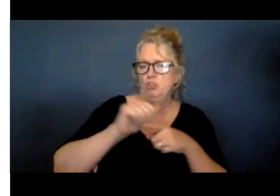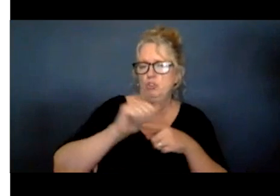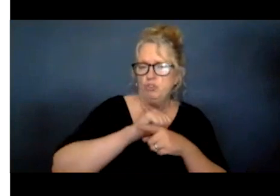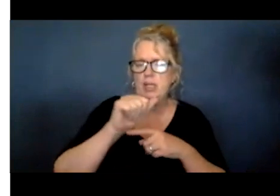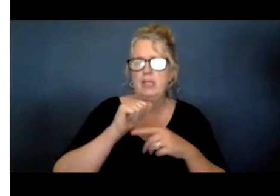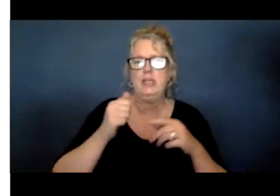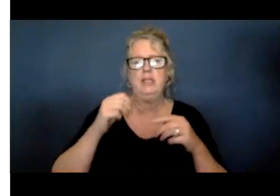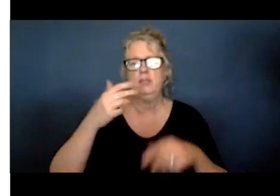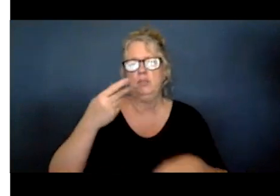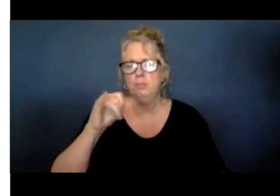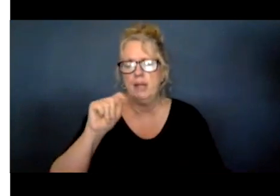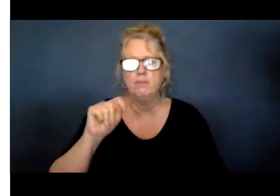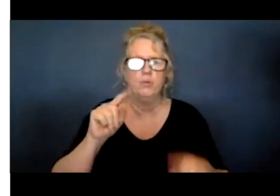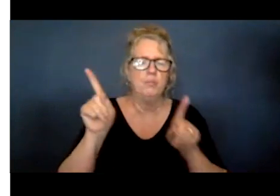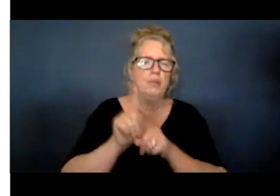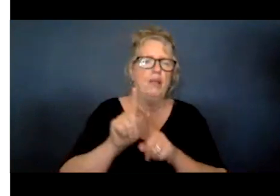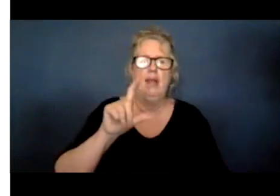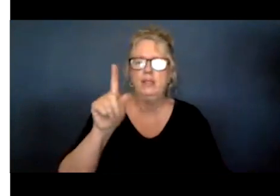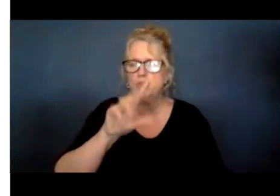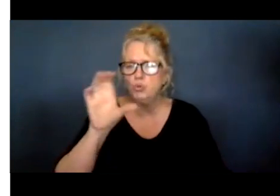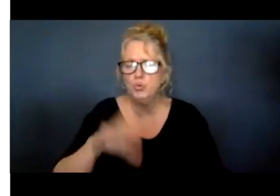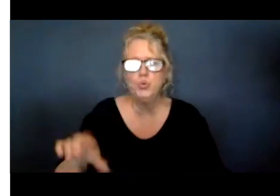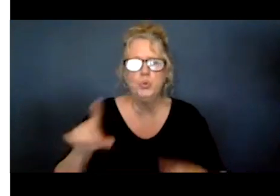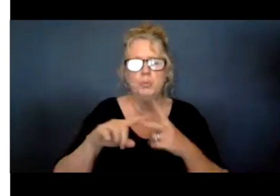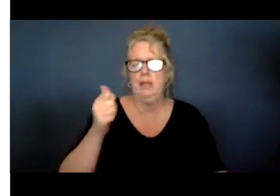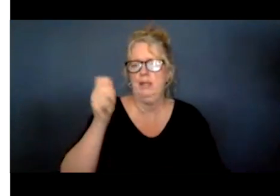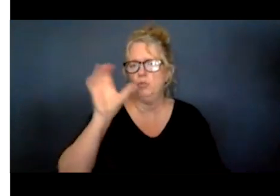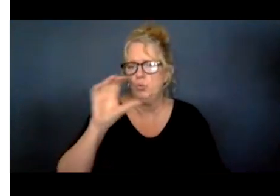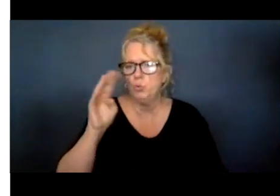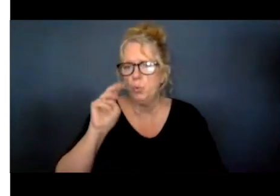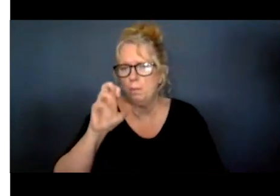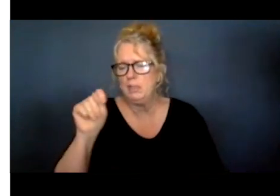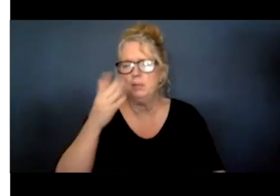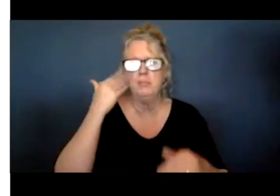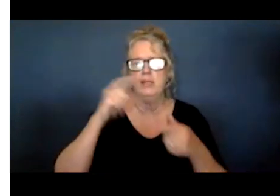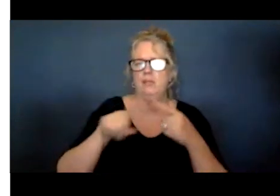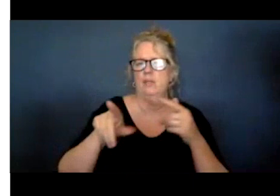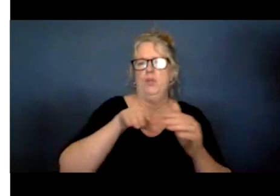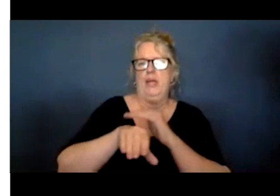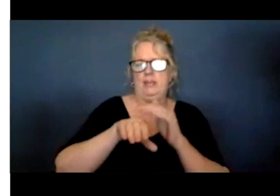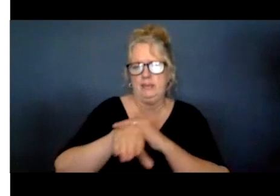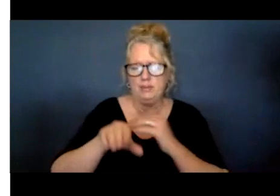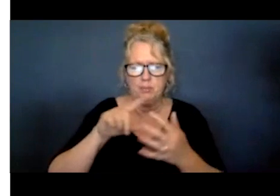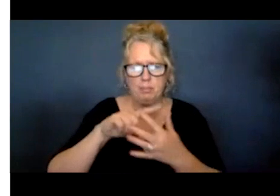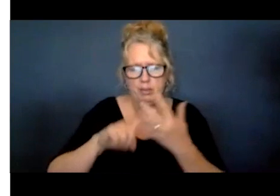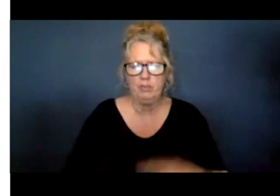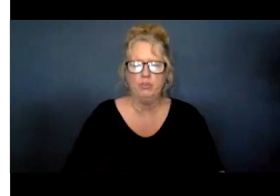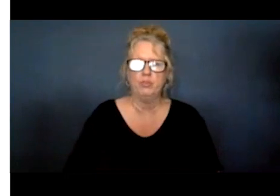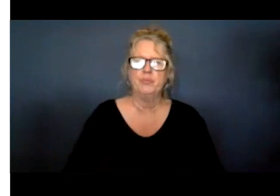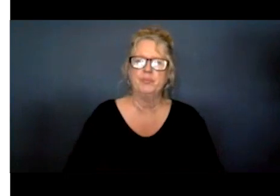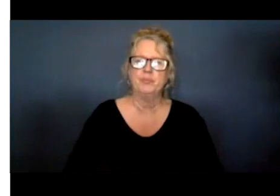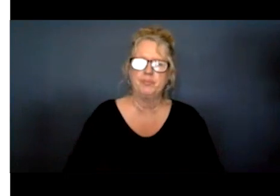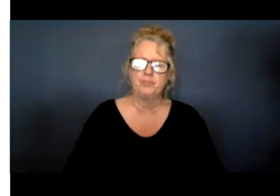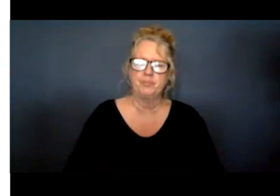platforms like Zoom and Google Meet because of their built-in accessibility features.